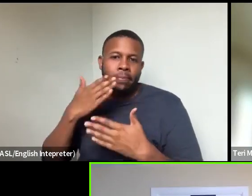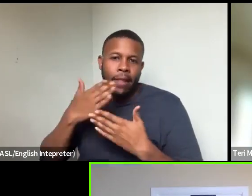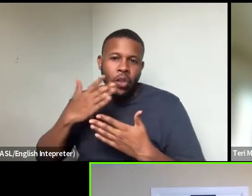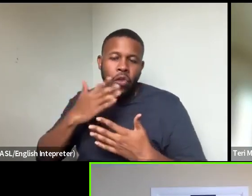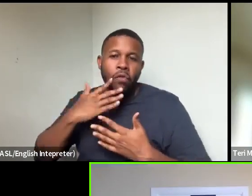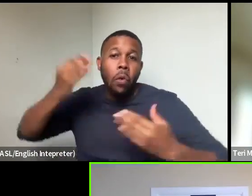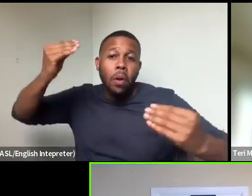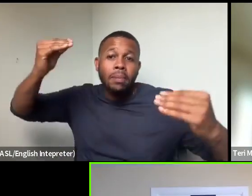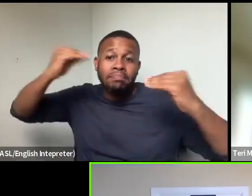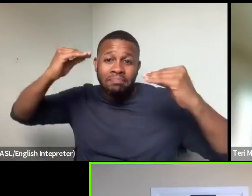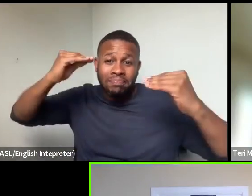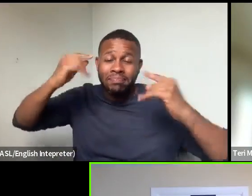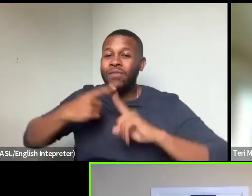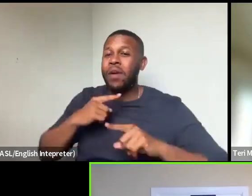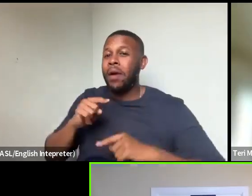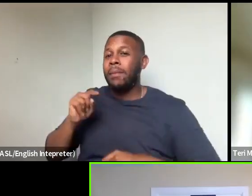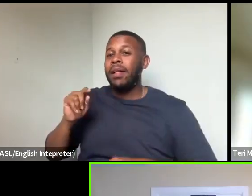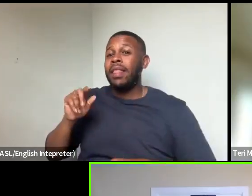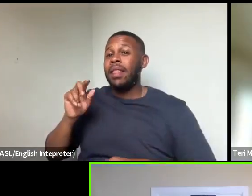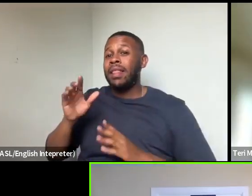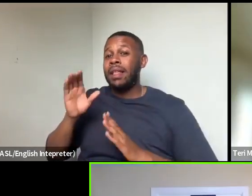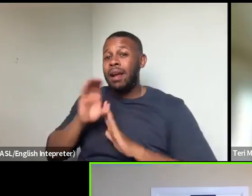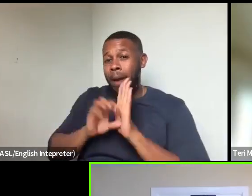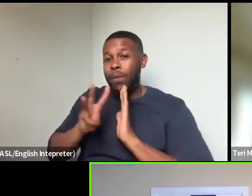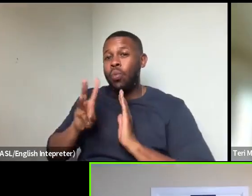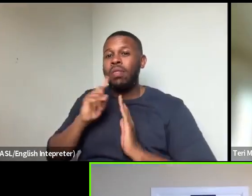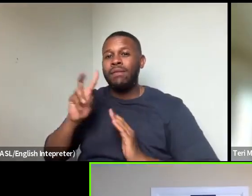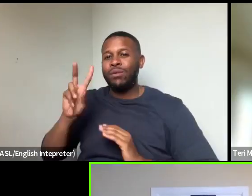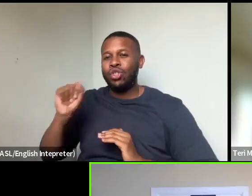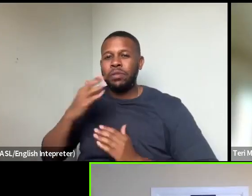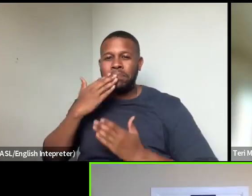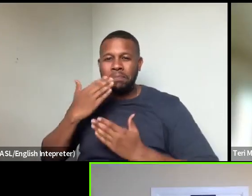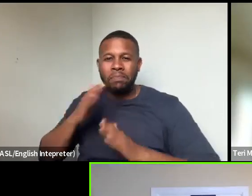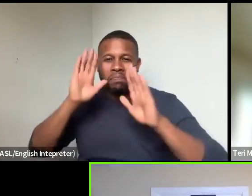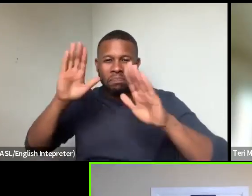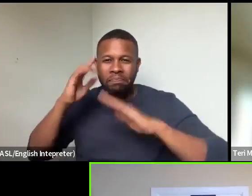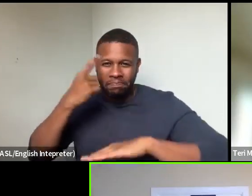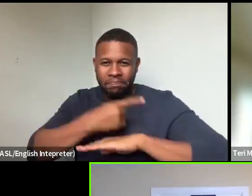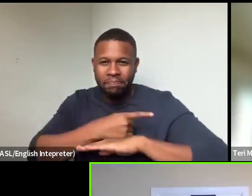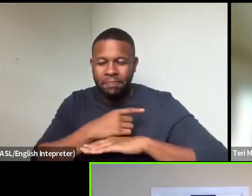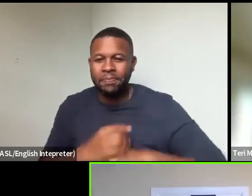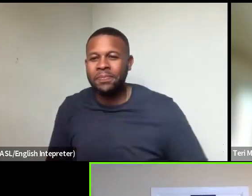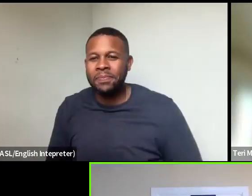With Disabilities, thank you Dr. attorney Jennifer Krajewski, and